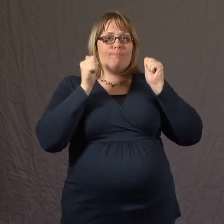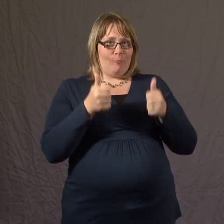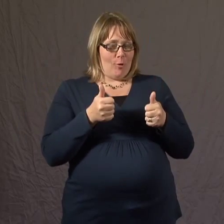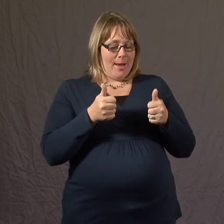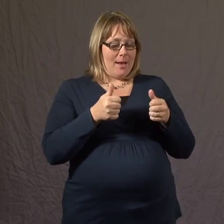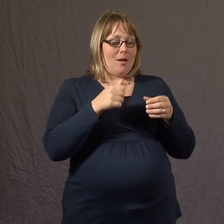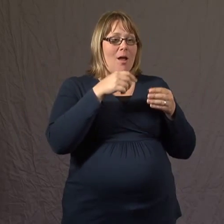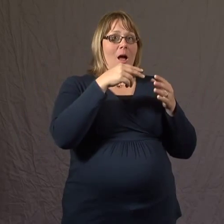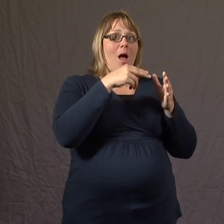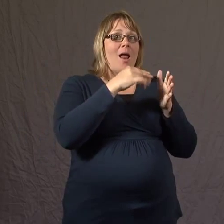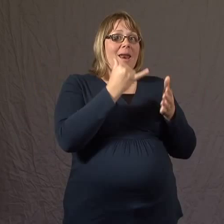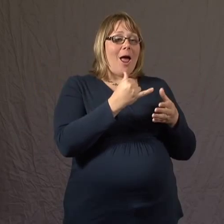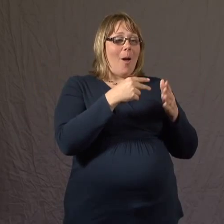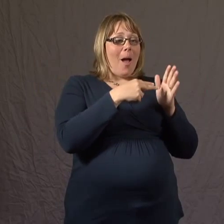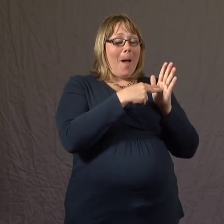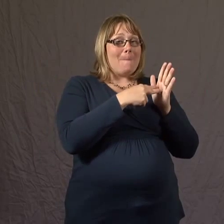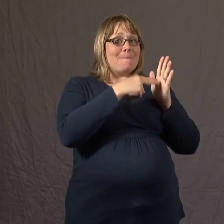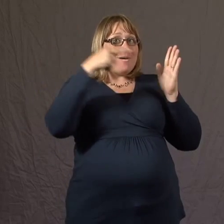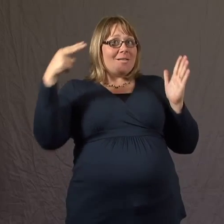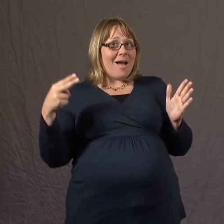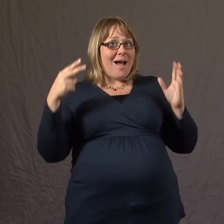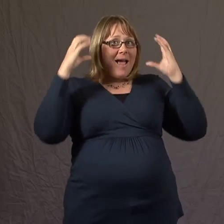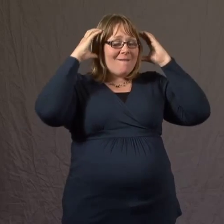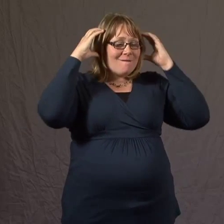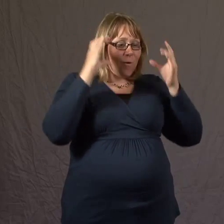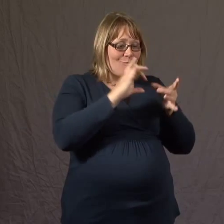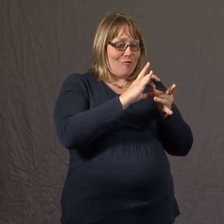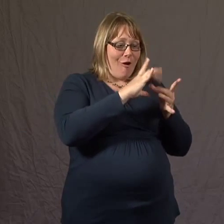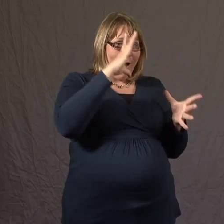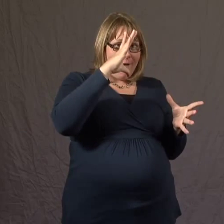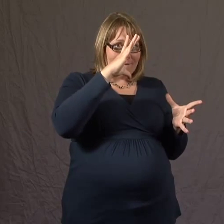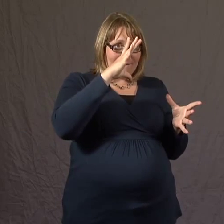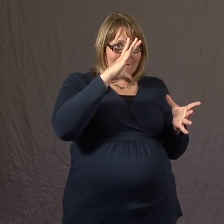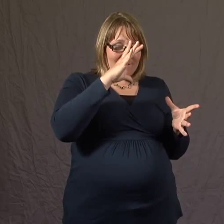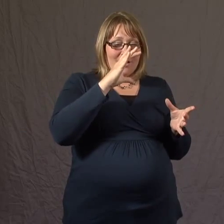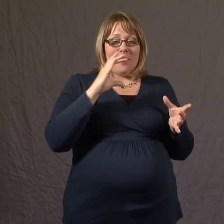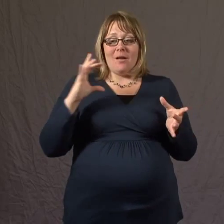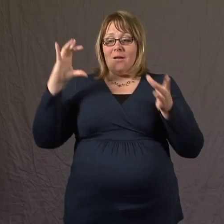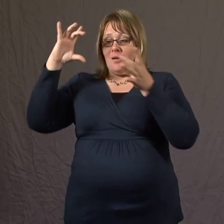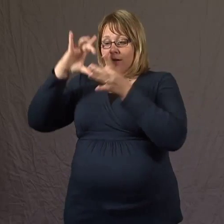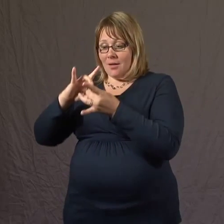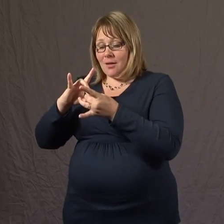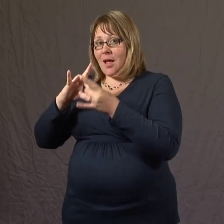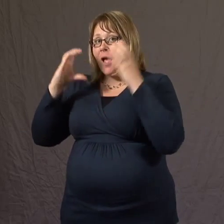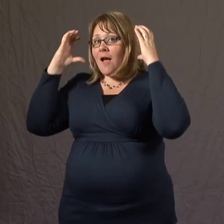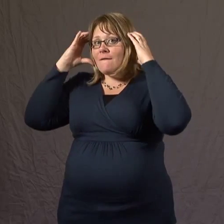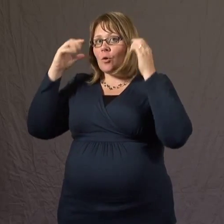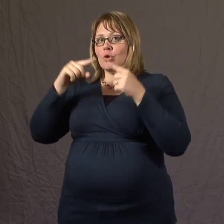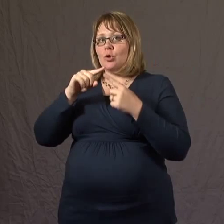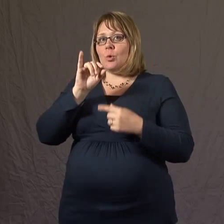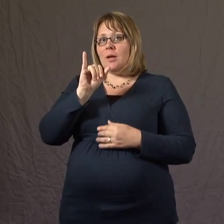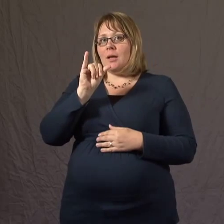person speak into the microphone to test that system. If it’s fine, then unplug the headset